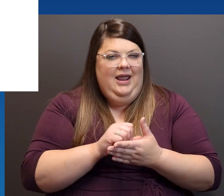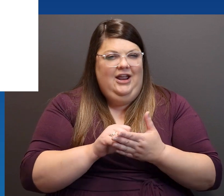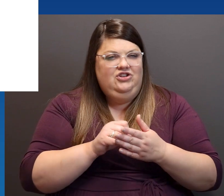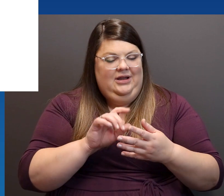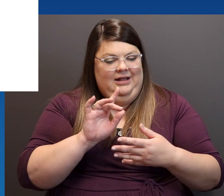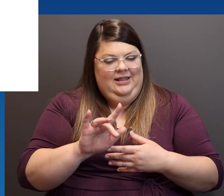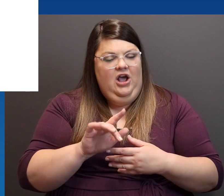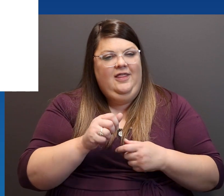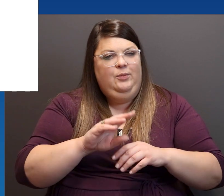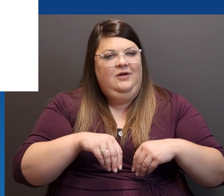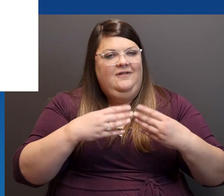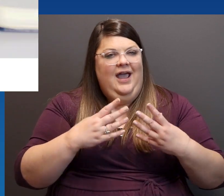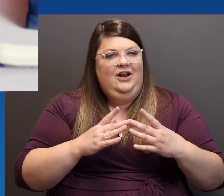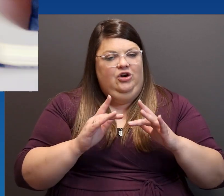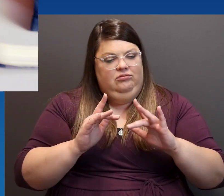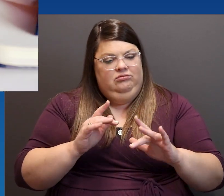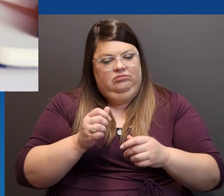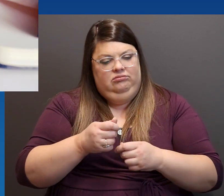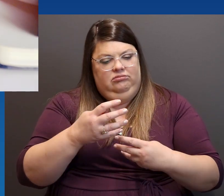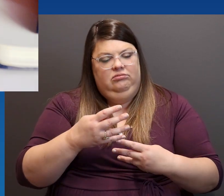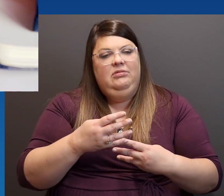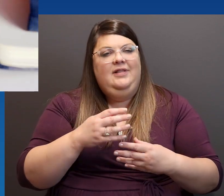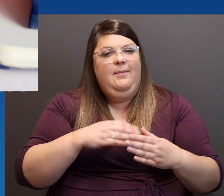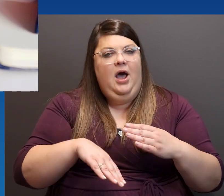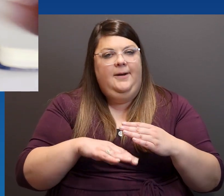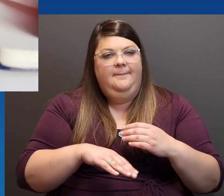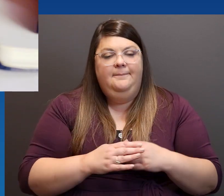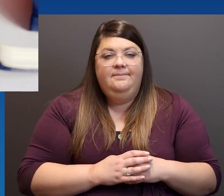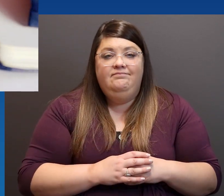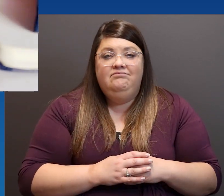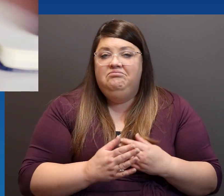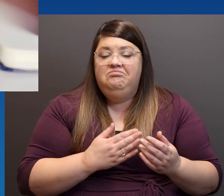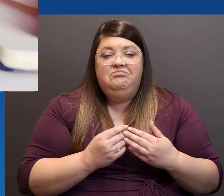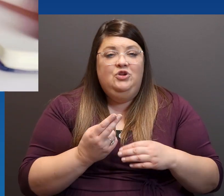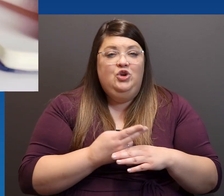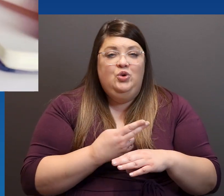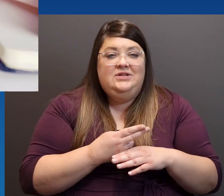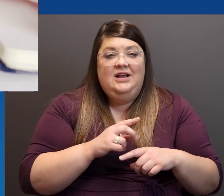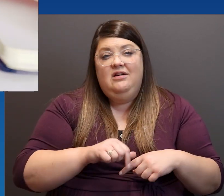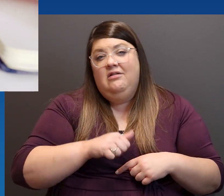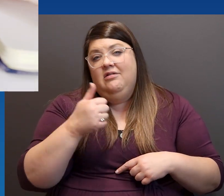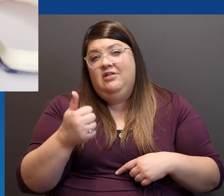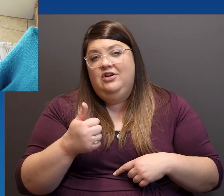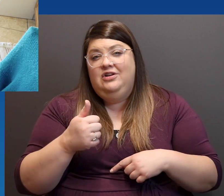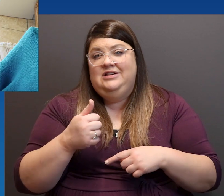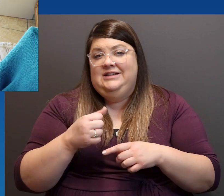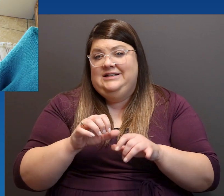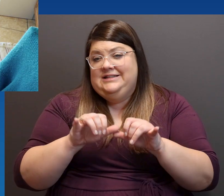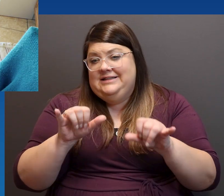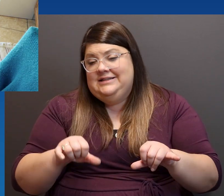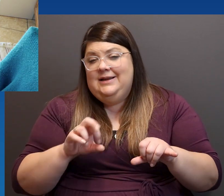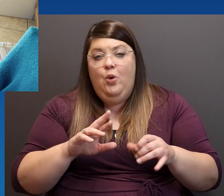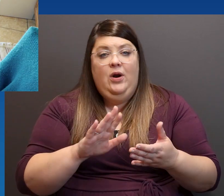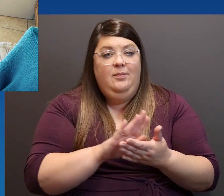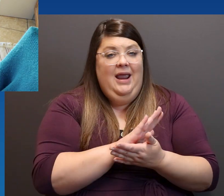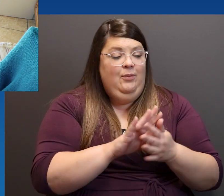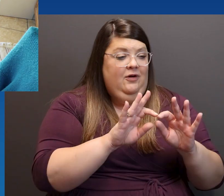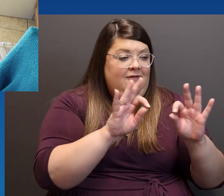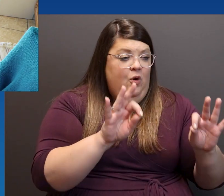at the bottom of the page. Whether you are using an alternate attendance tracking system or the paper Sign-In/Sign-Out form,